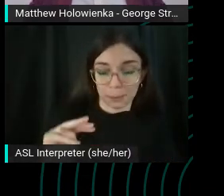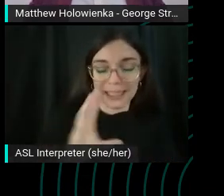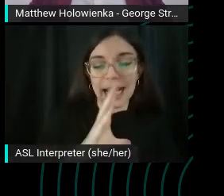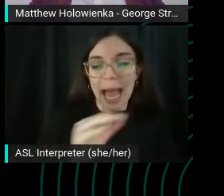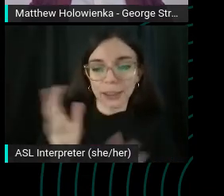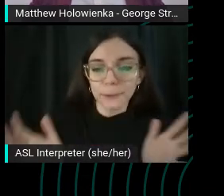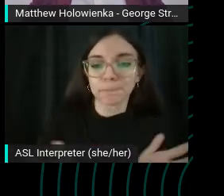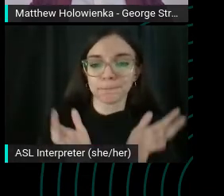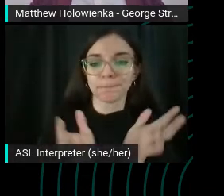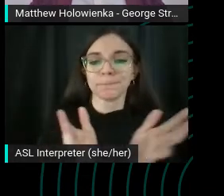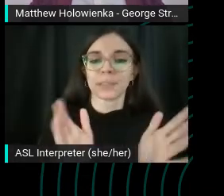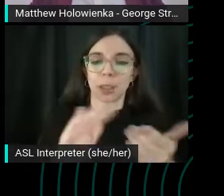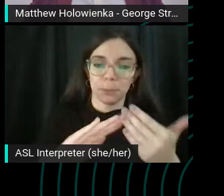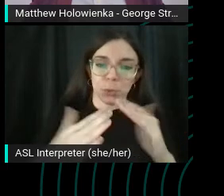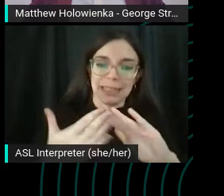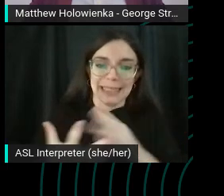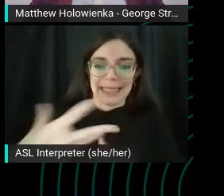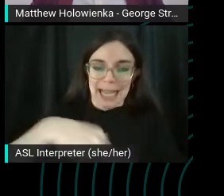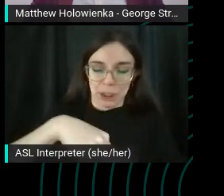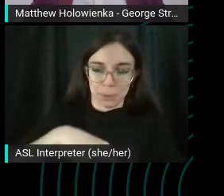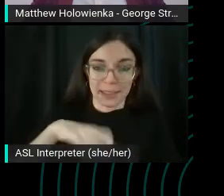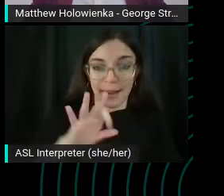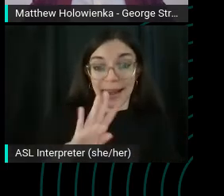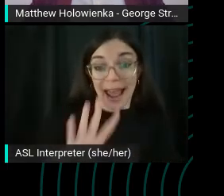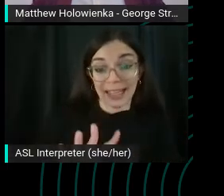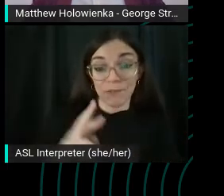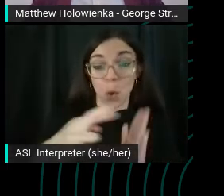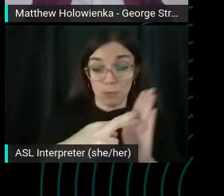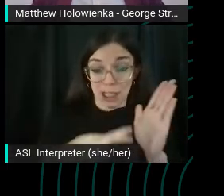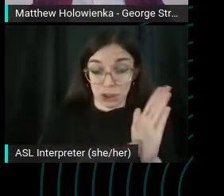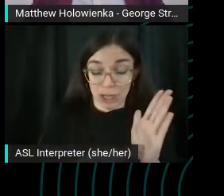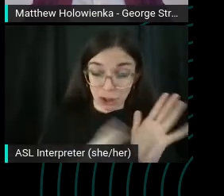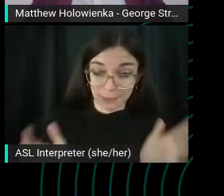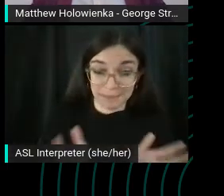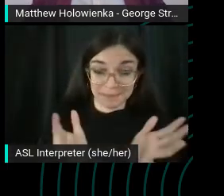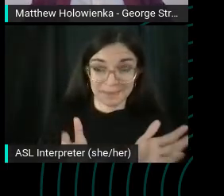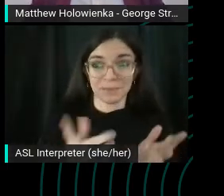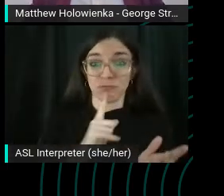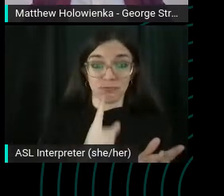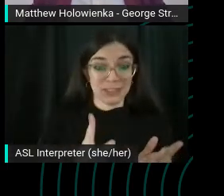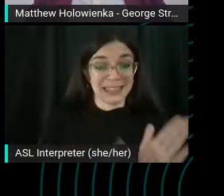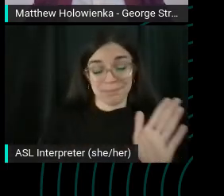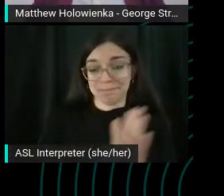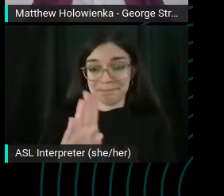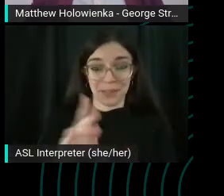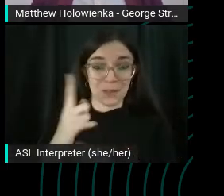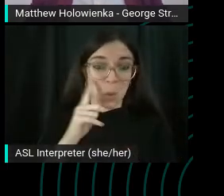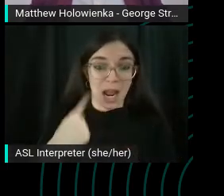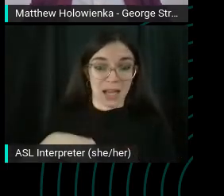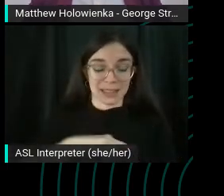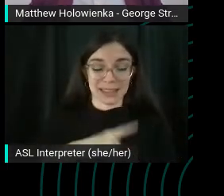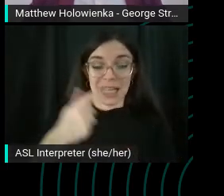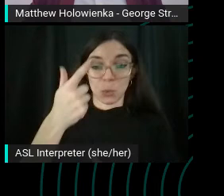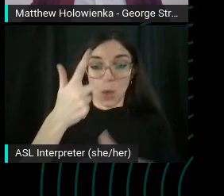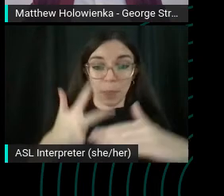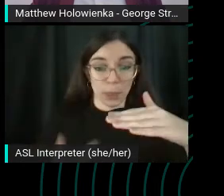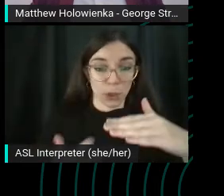Those 94 registrations driven by this video were actually pretty stellar for us. That's a little over a third of our actual standard theater house,